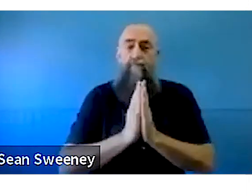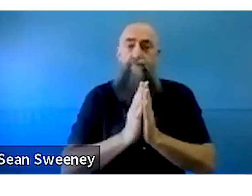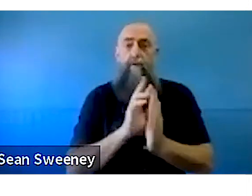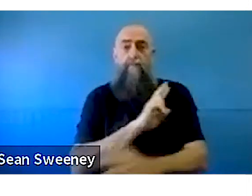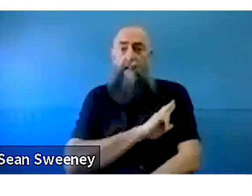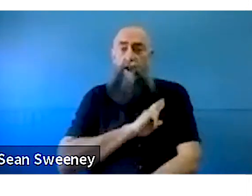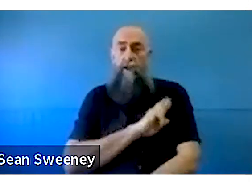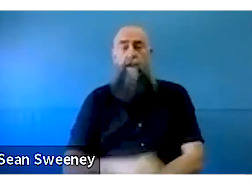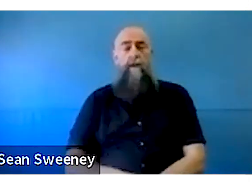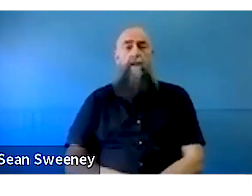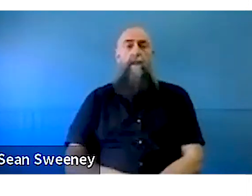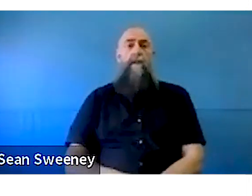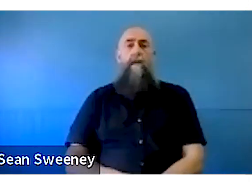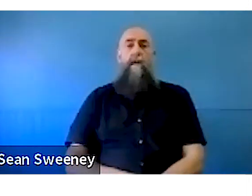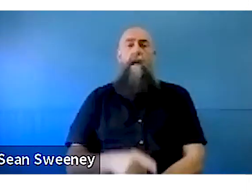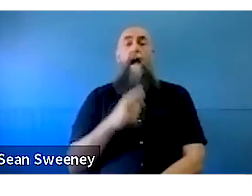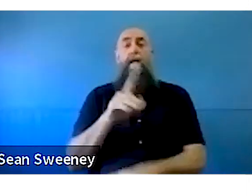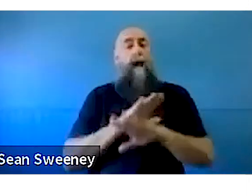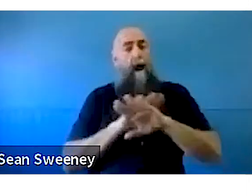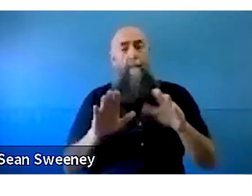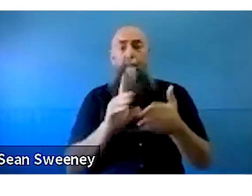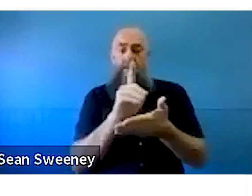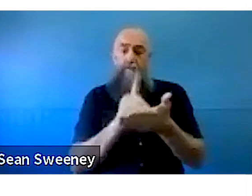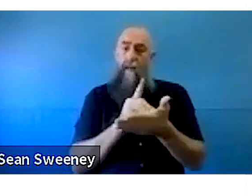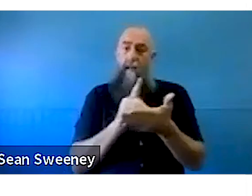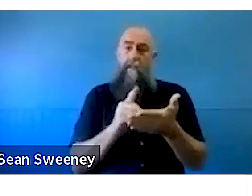disconnect against them on the basis of their disability.